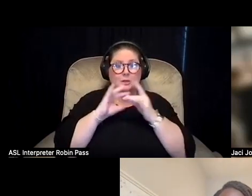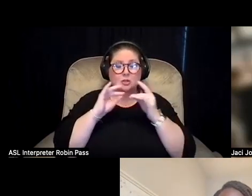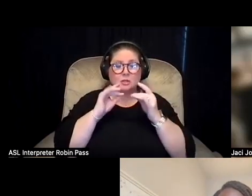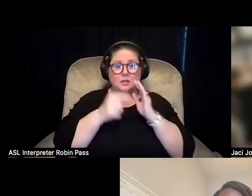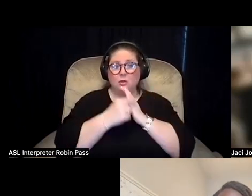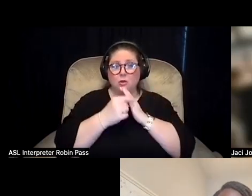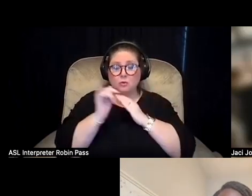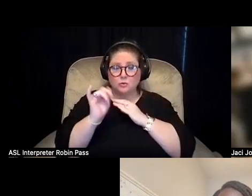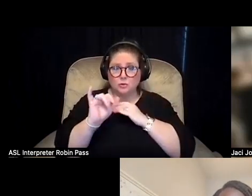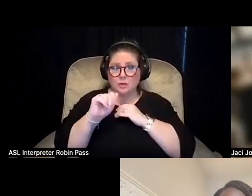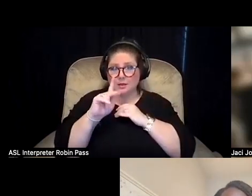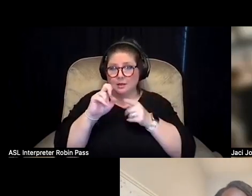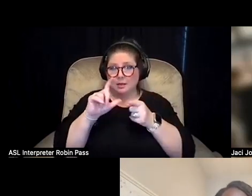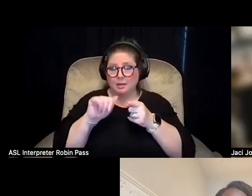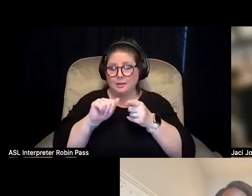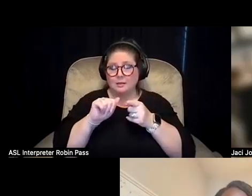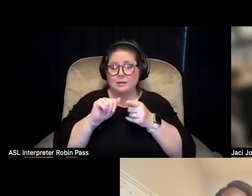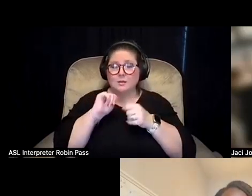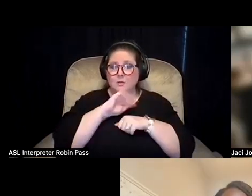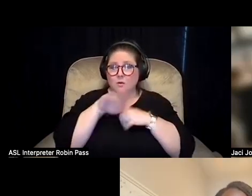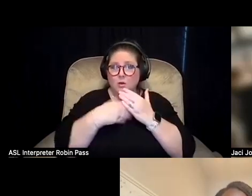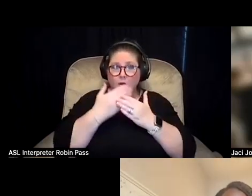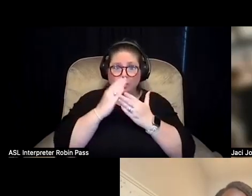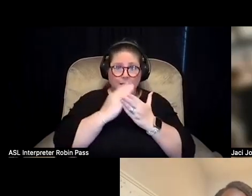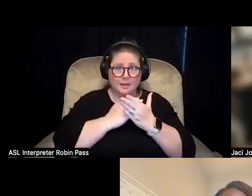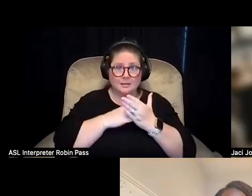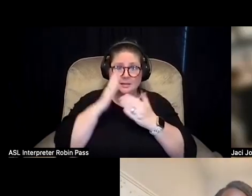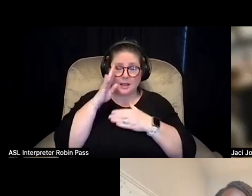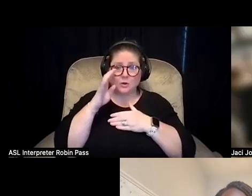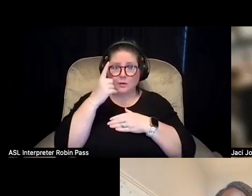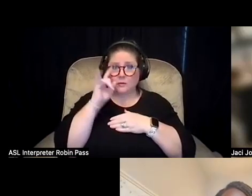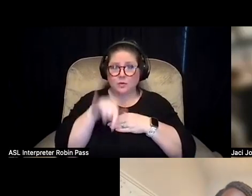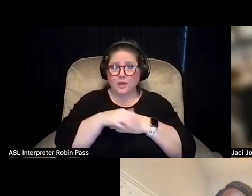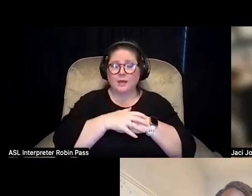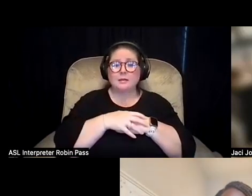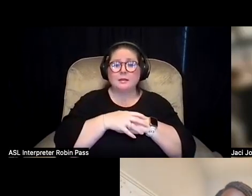in all of the lessons that they created for the tulsa race massacre they all start with a before